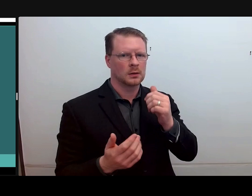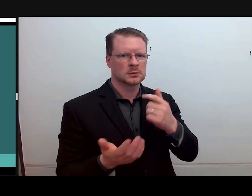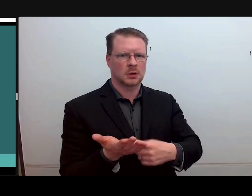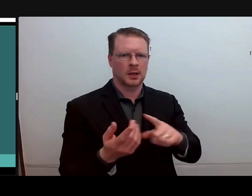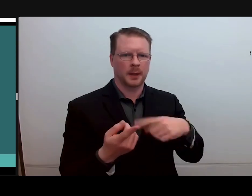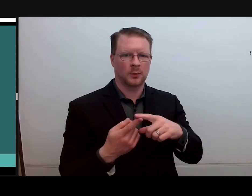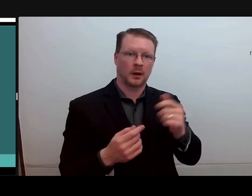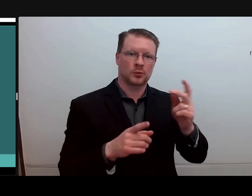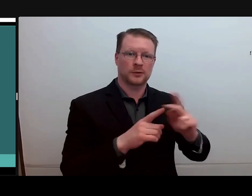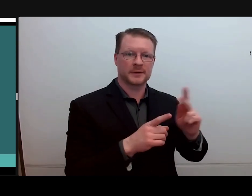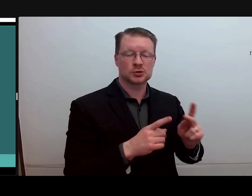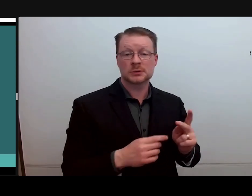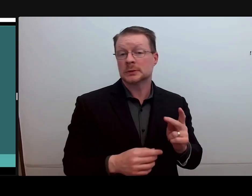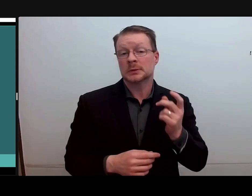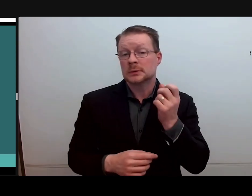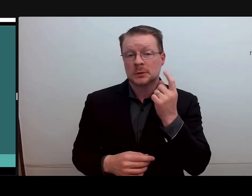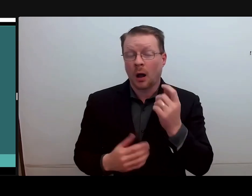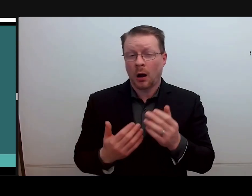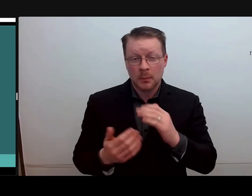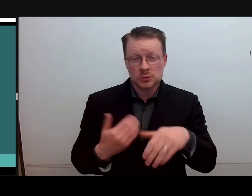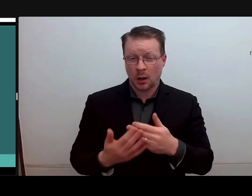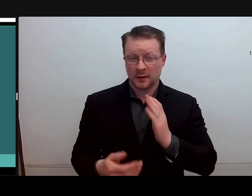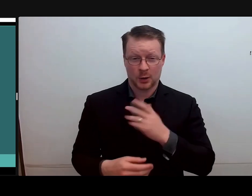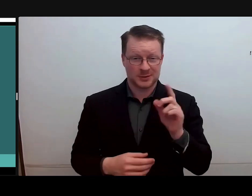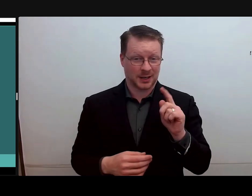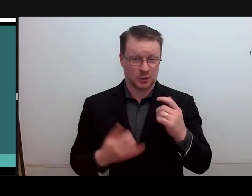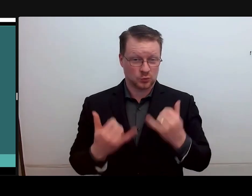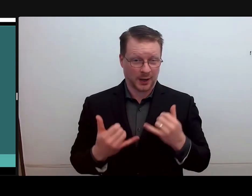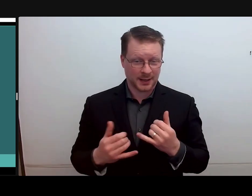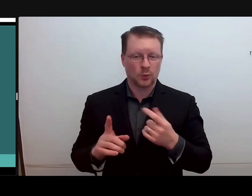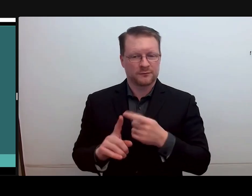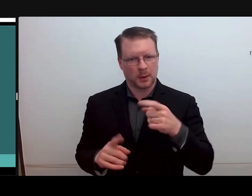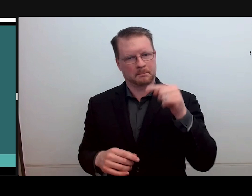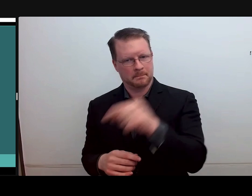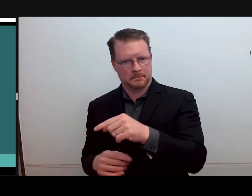You may be wondering why we're not talking about other health sciences professions. Understand almost all of our data